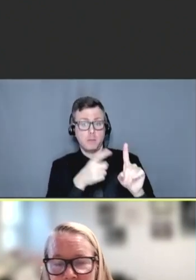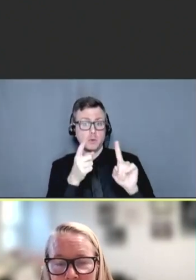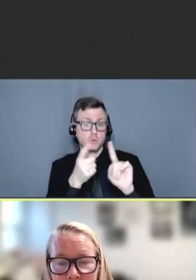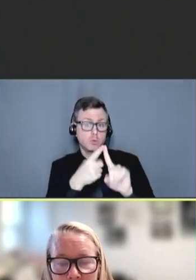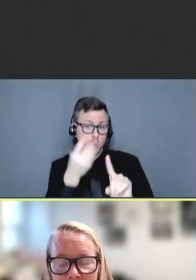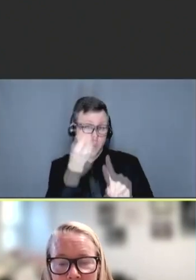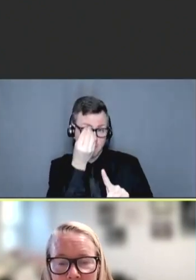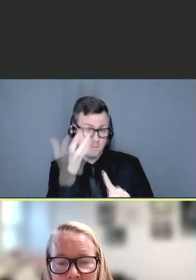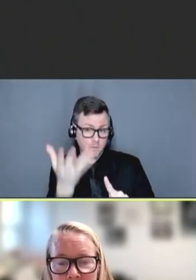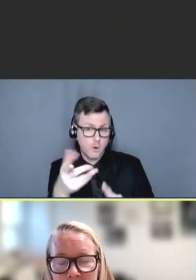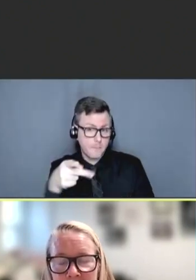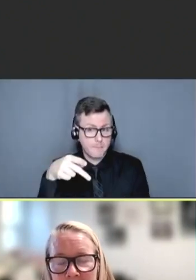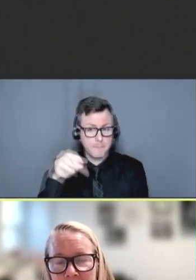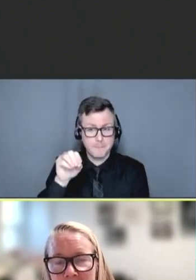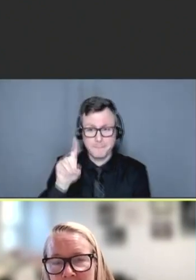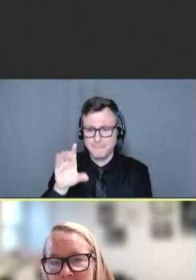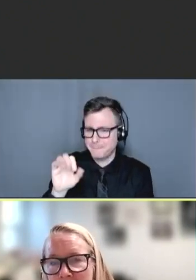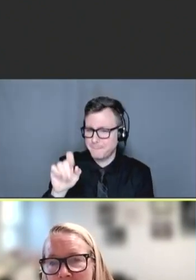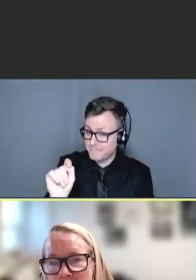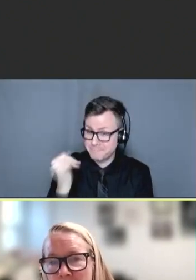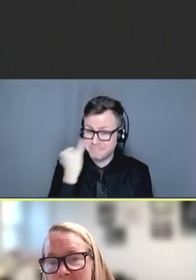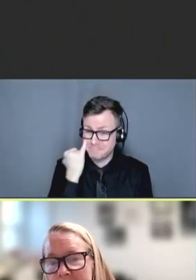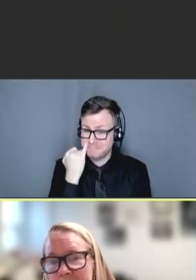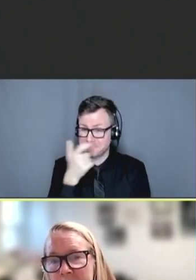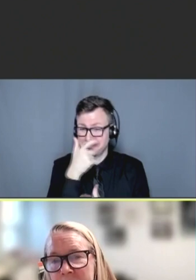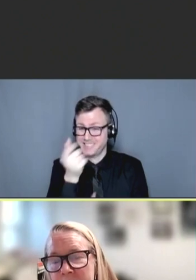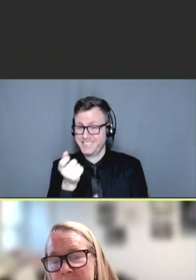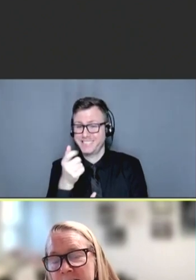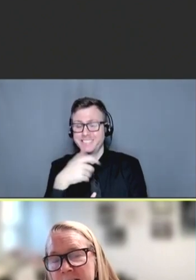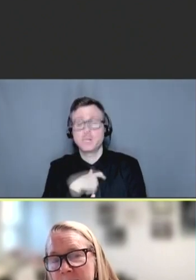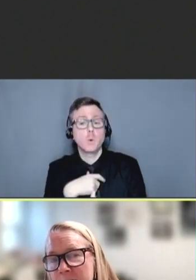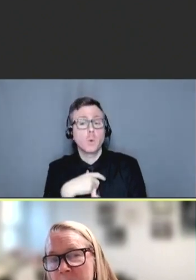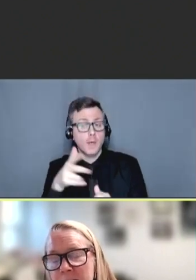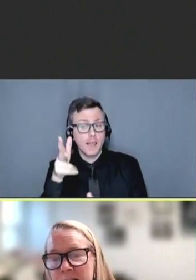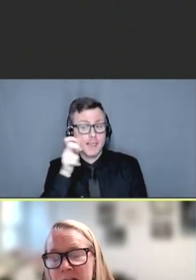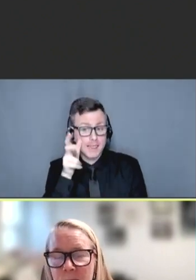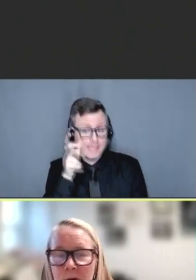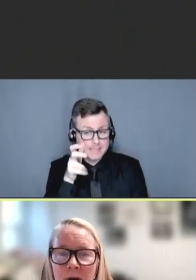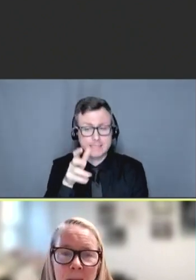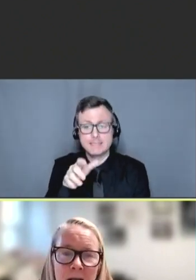if you're ever interested in tuning in and listening to some of the immunization program